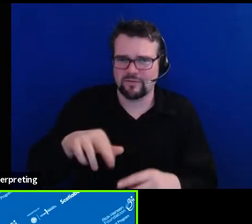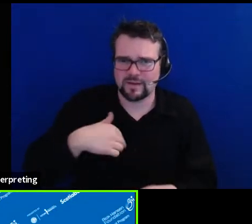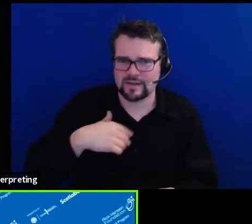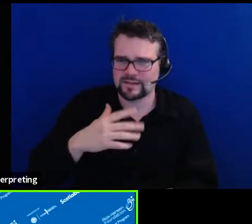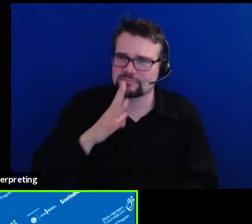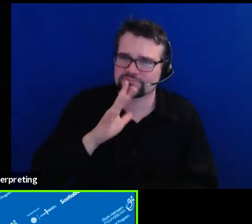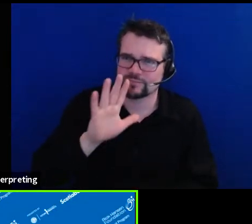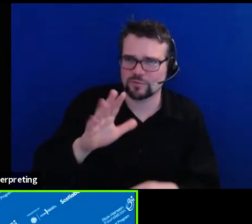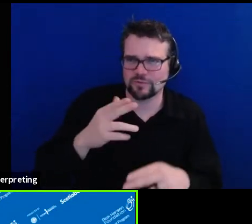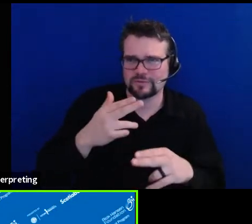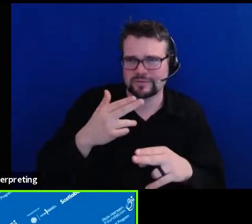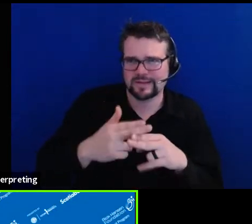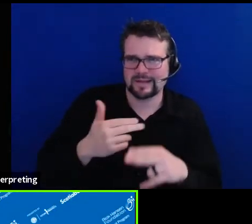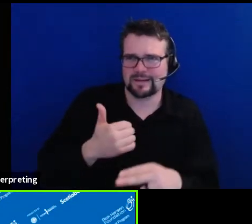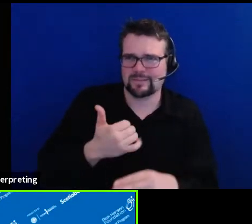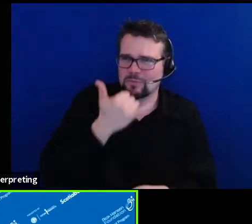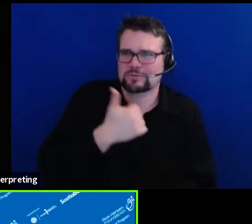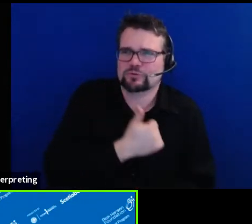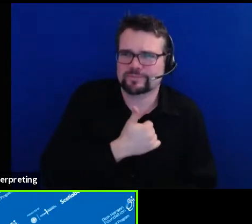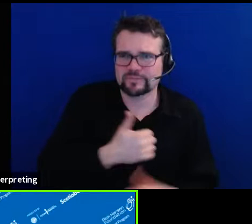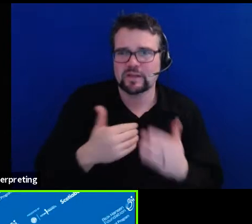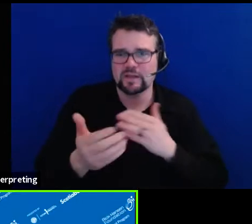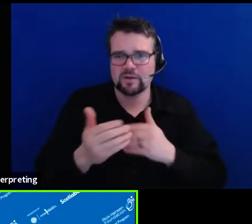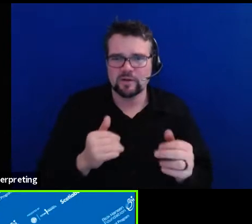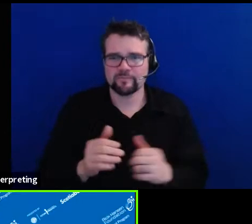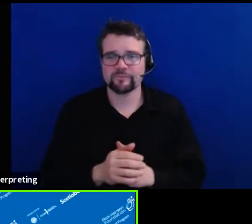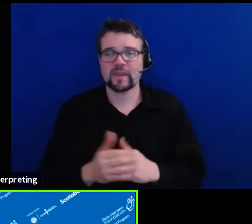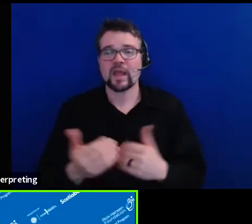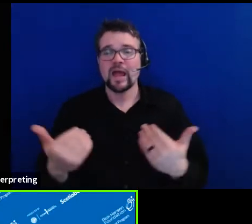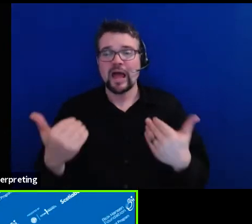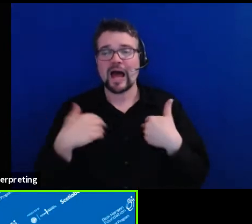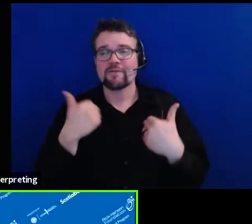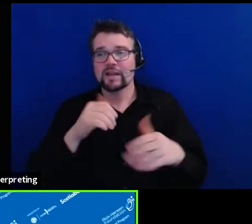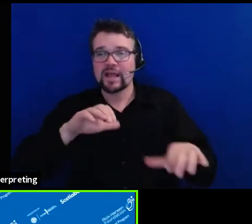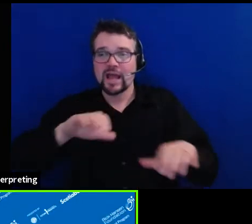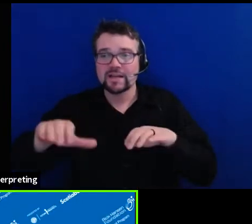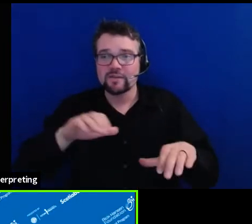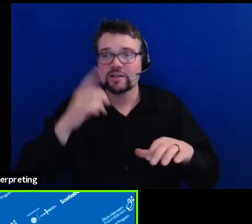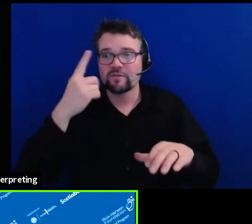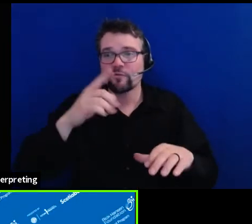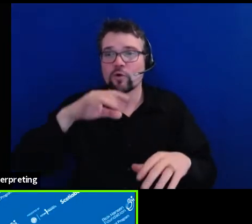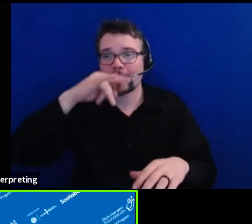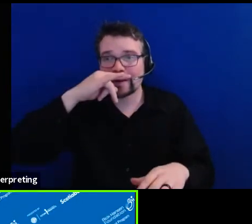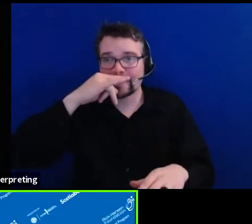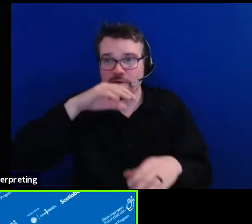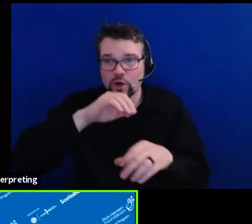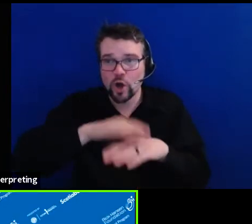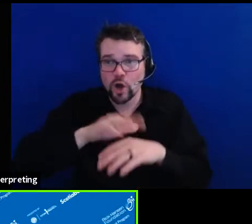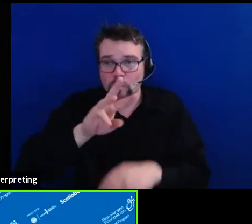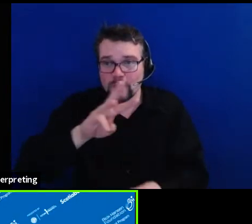ARE THE ACTIVITIES FOR KIDS ON THE WEBSITE AVAILABLE IN FRENCH? I'M REALLY PLEASED TO BE ABLE TO SHARE WITH YOU, I WILL ANSWER